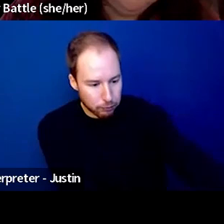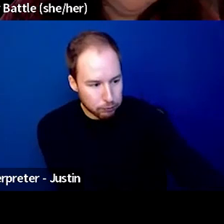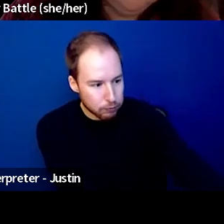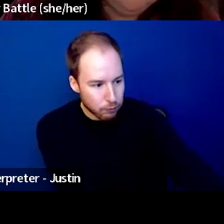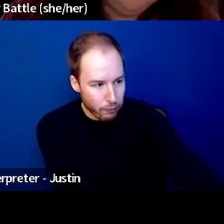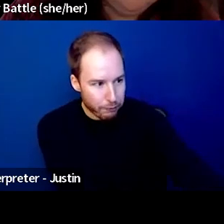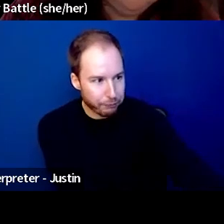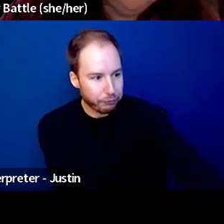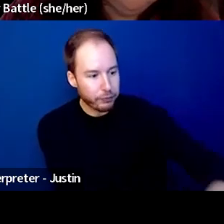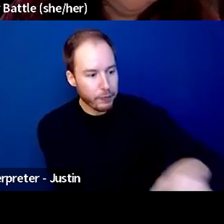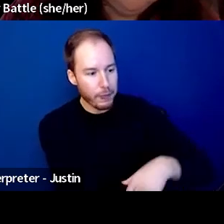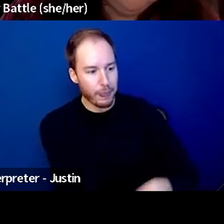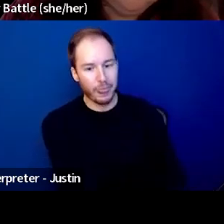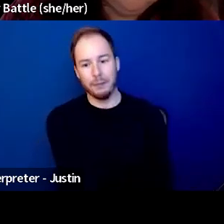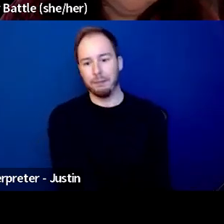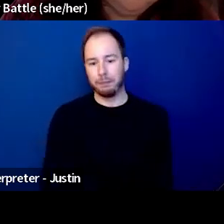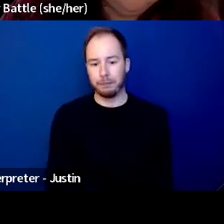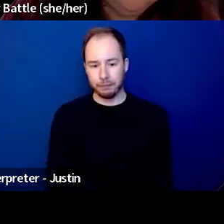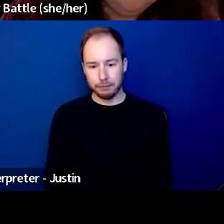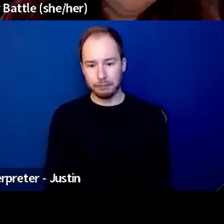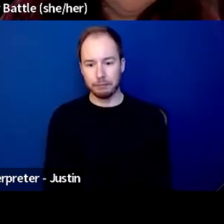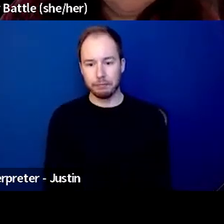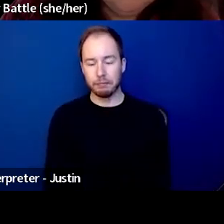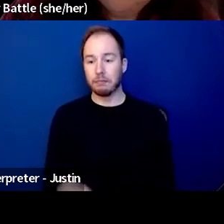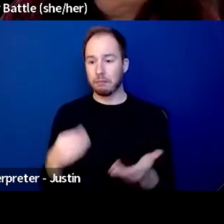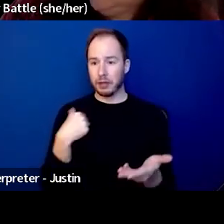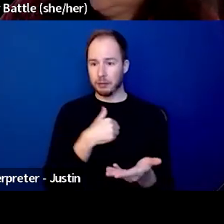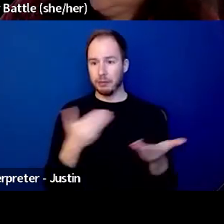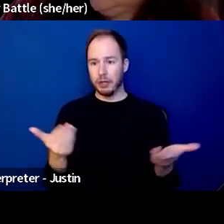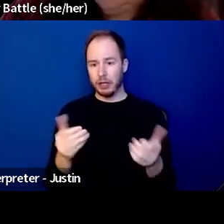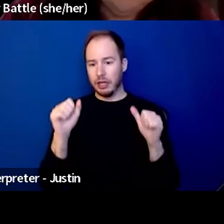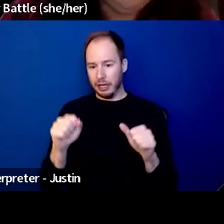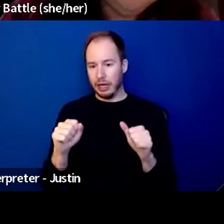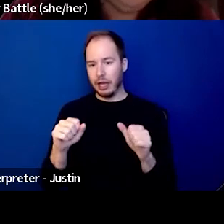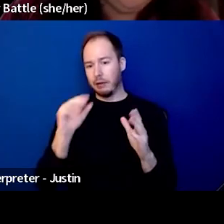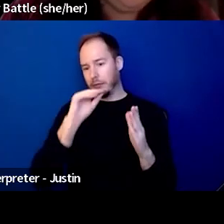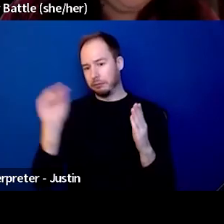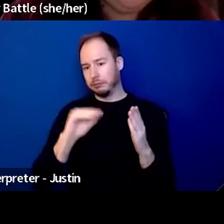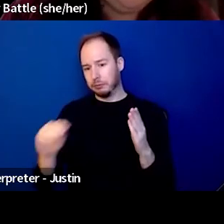And we can probably one of our team members here can probably put the links to those playbooks